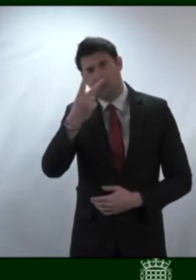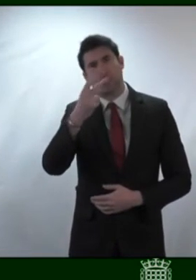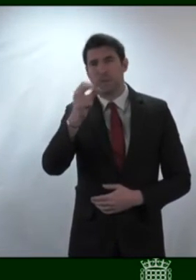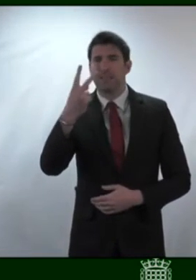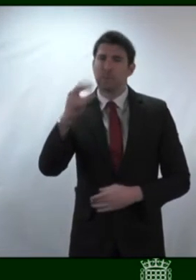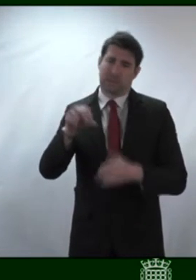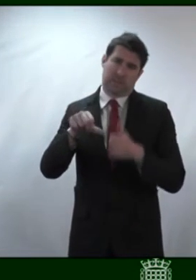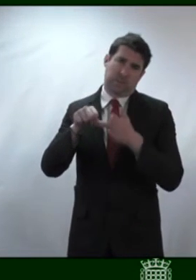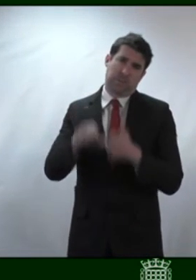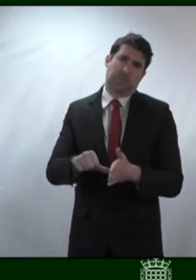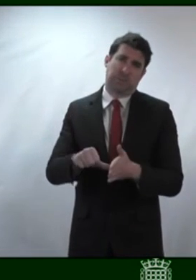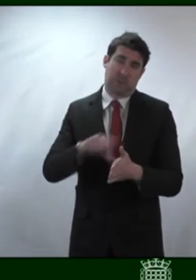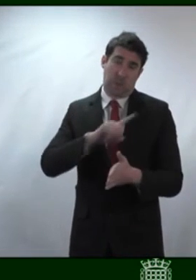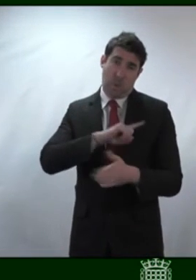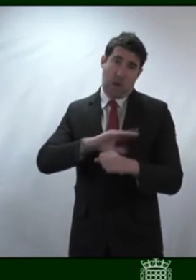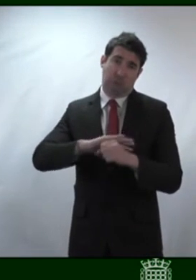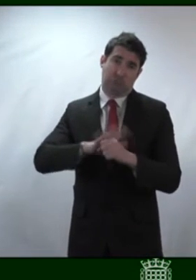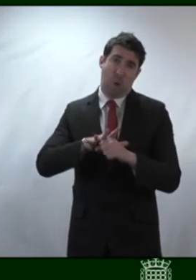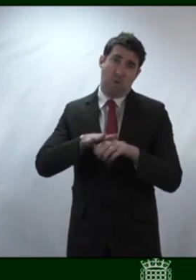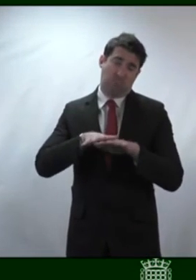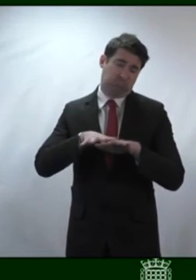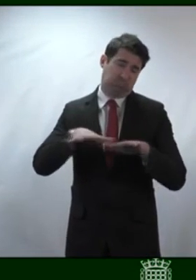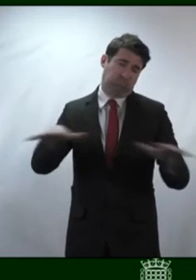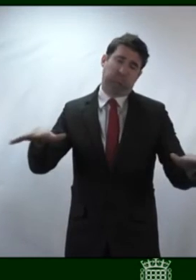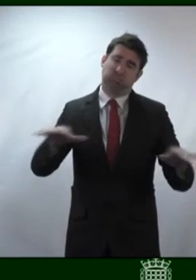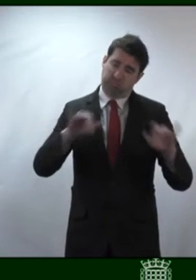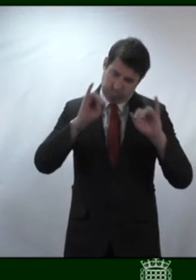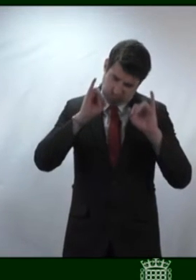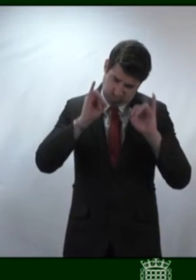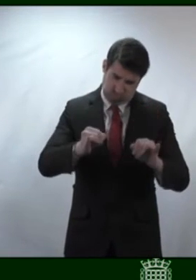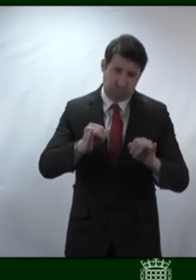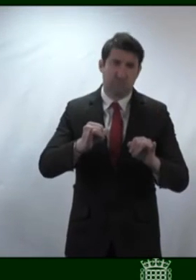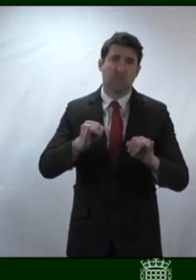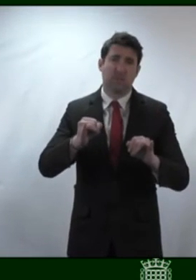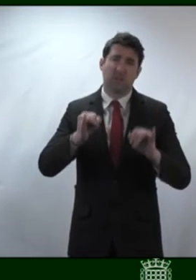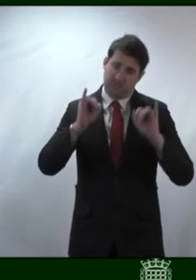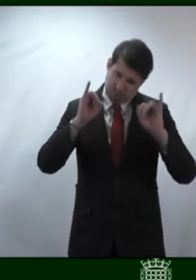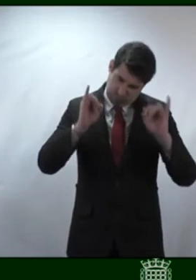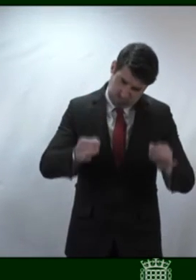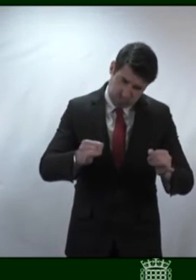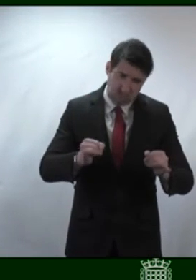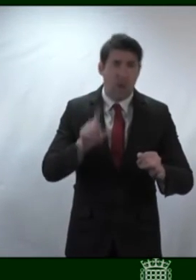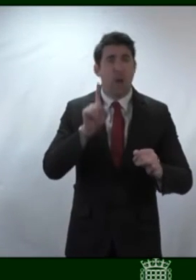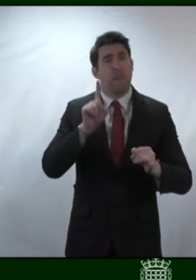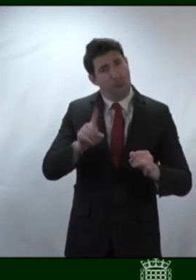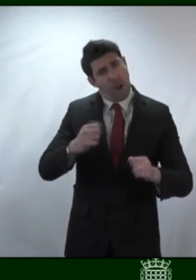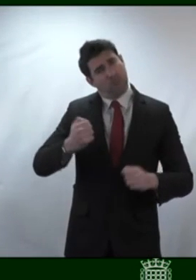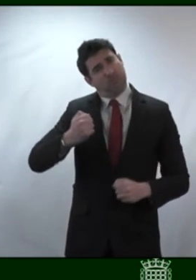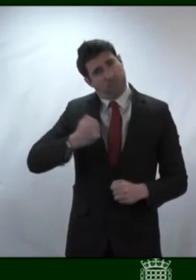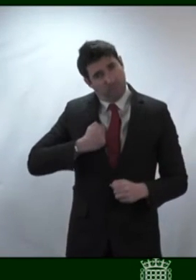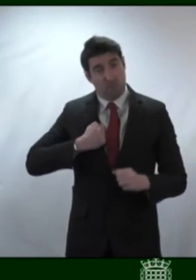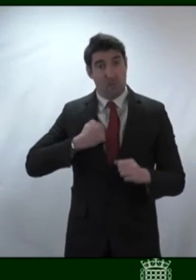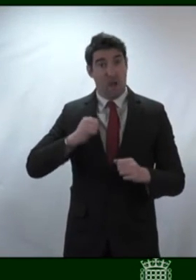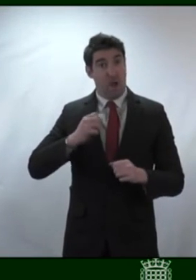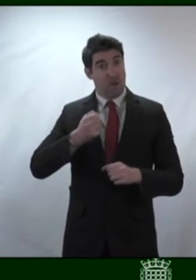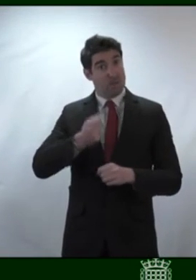that the people of this country have been going through—by rolling out the vaccine, by community